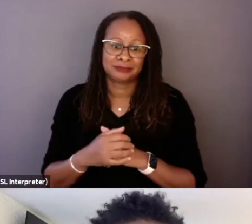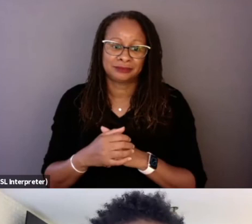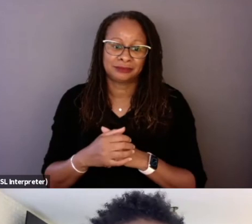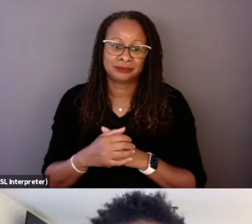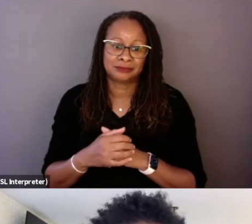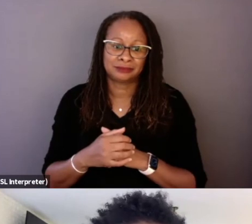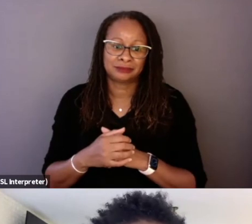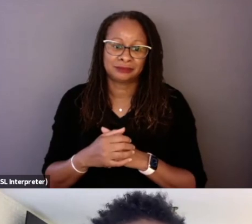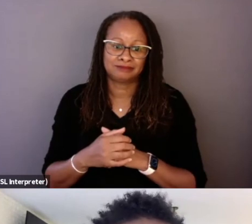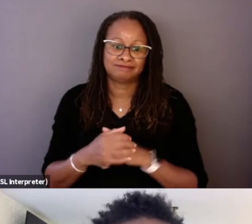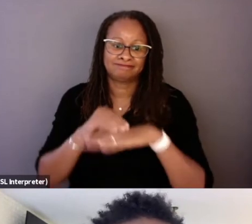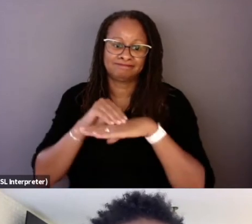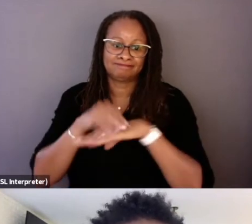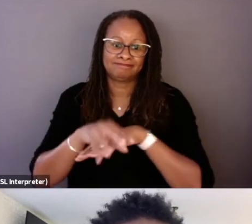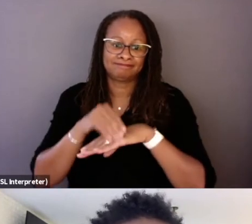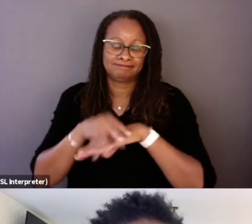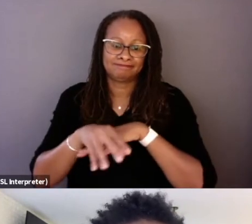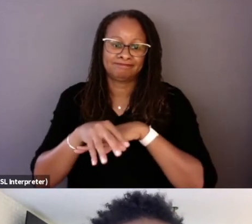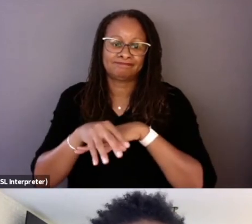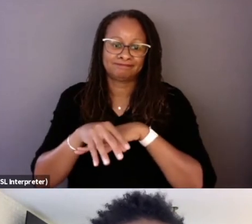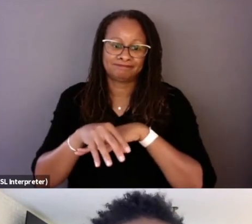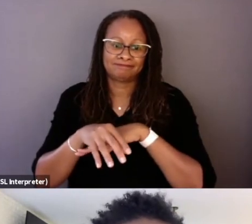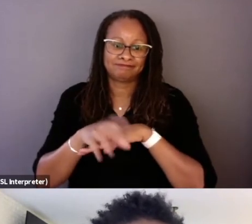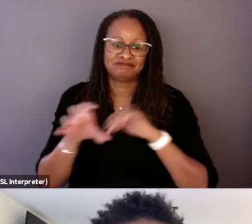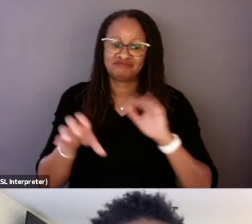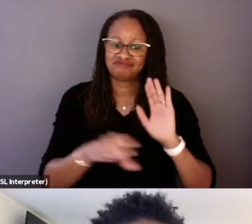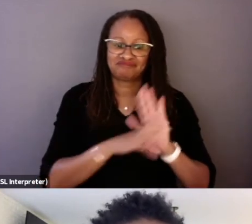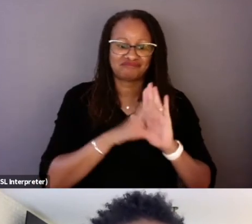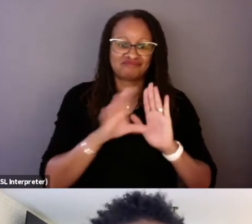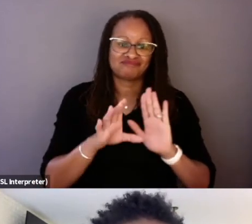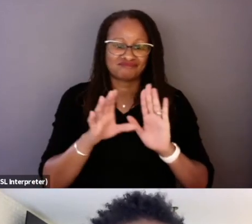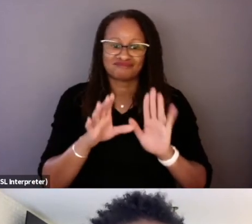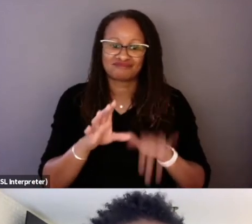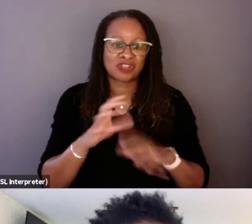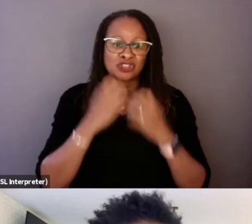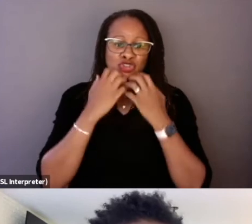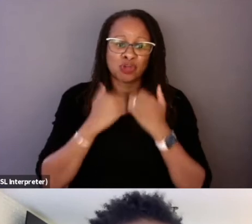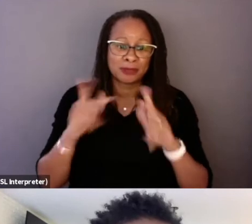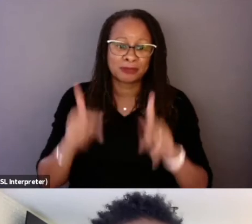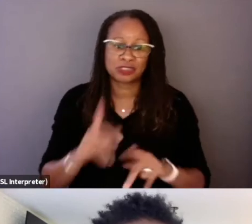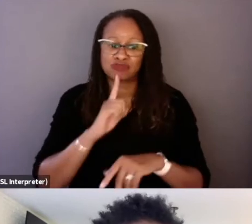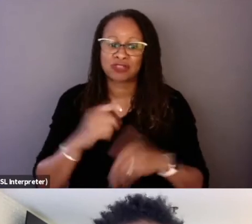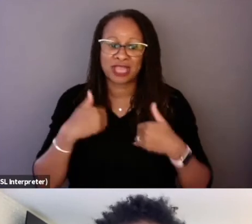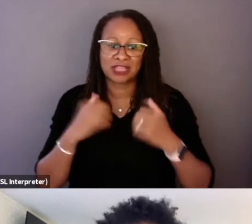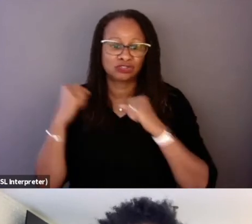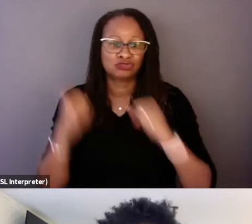that affected a lot, a charismatic person that, you know, affected and had these really strong bonds with a lot of people.